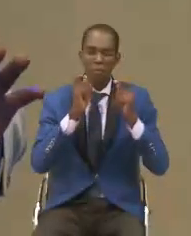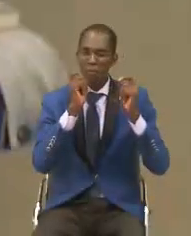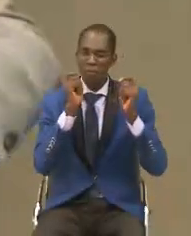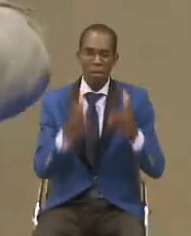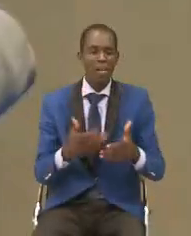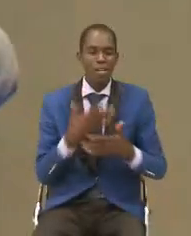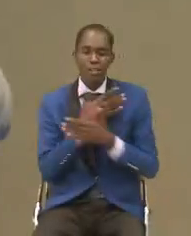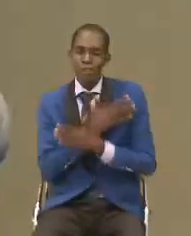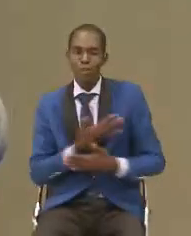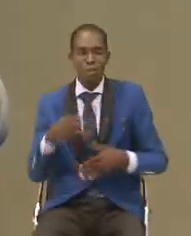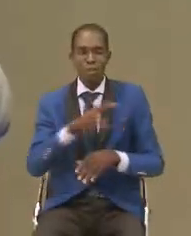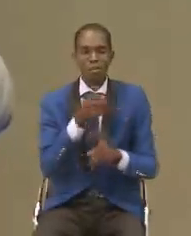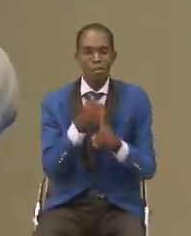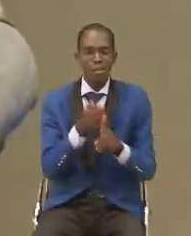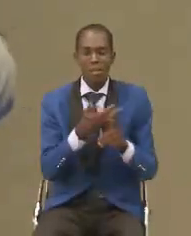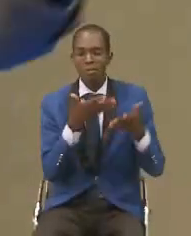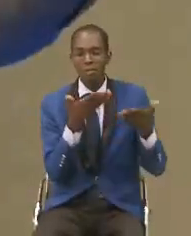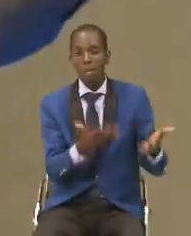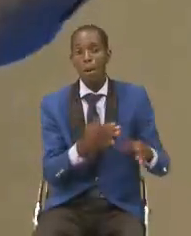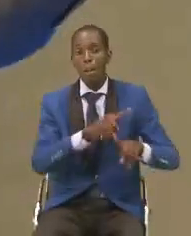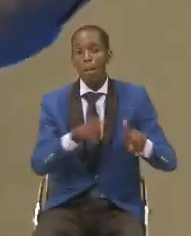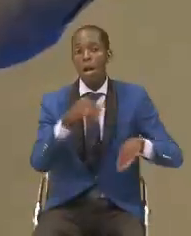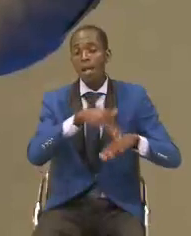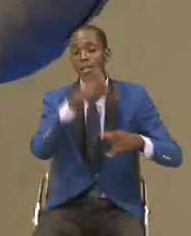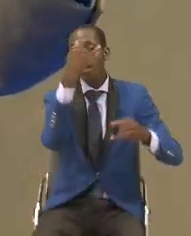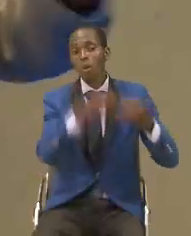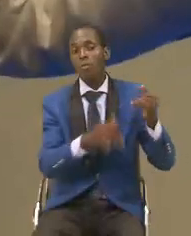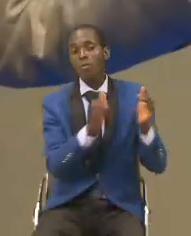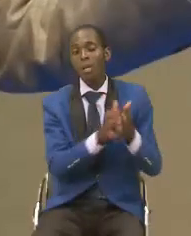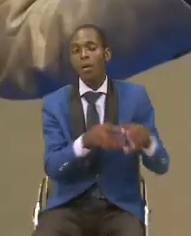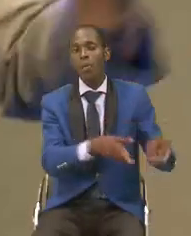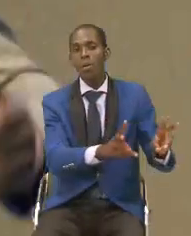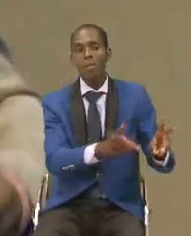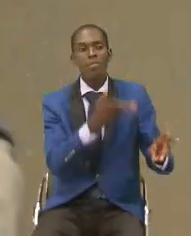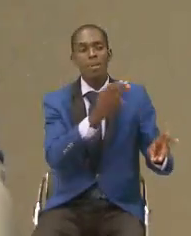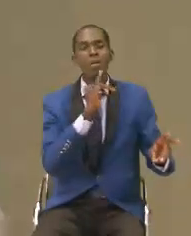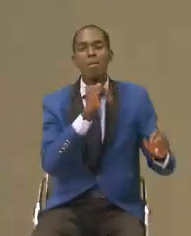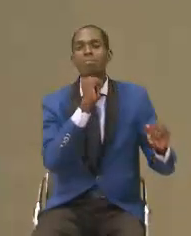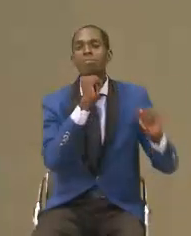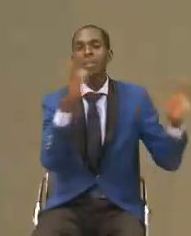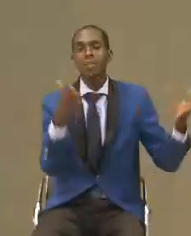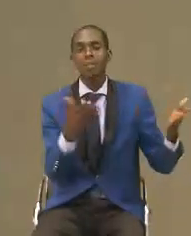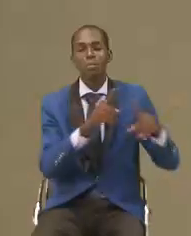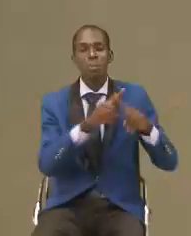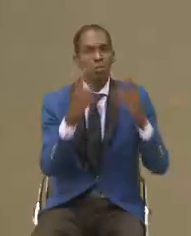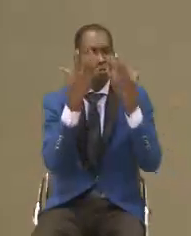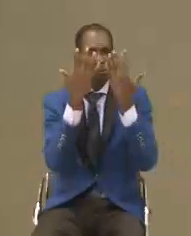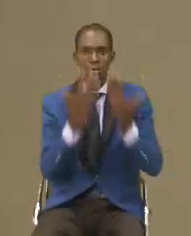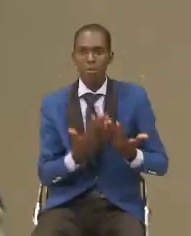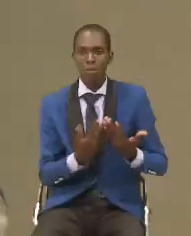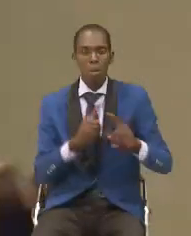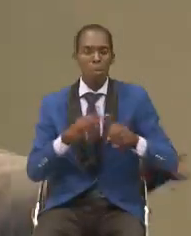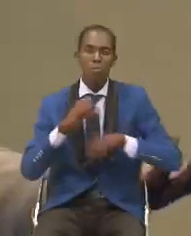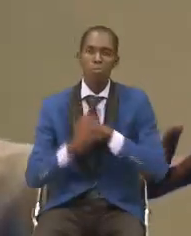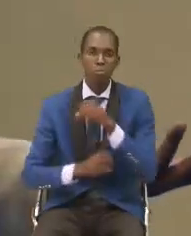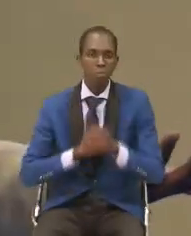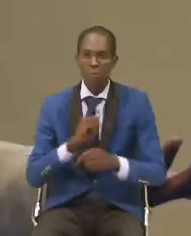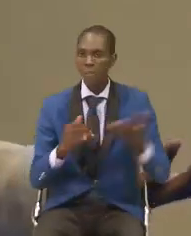people are speeding they enjoy the right in the broad way but at the end of age there's nothing